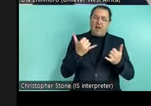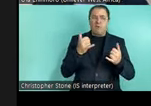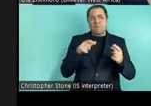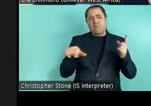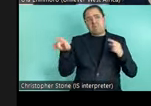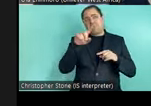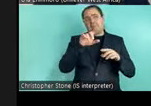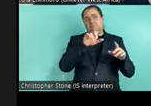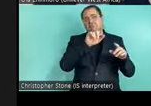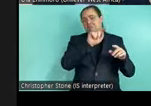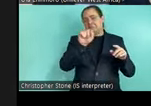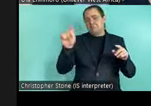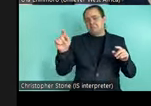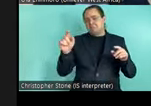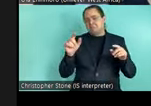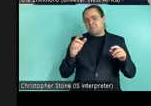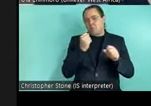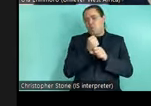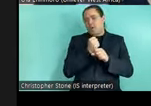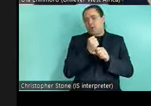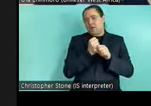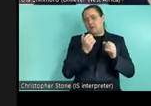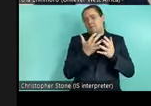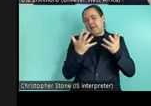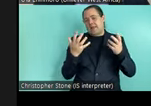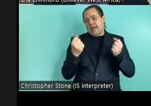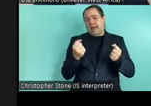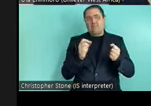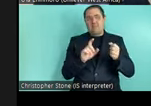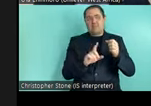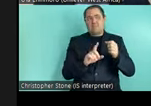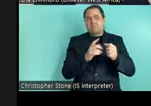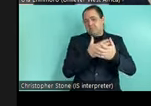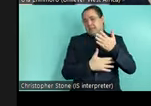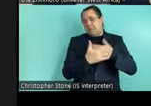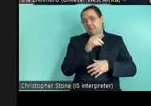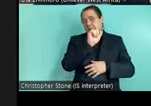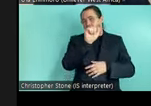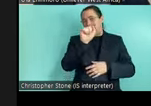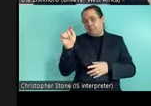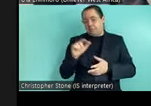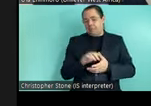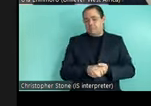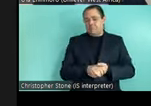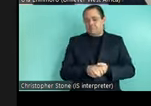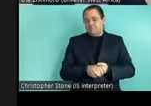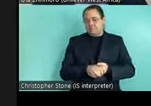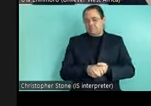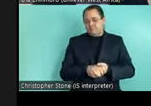15:03:13 Aside from, you know, physical disability that you know we we see that a number of other,